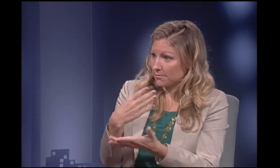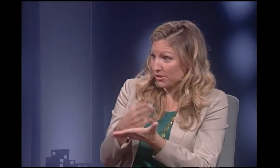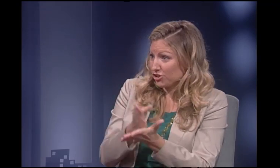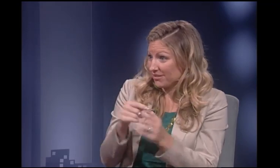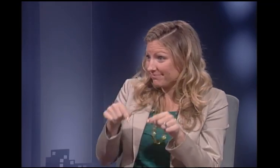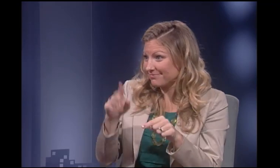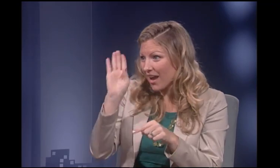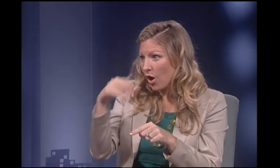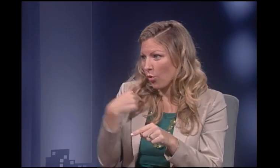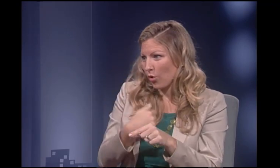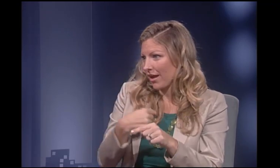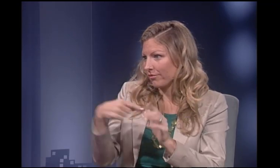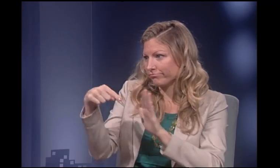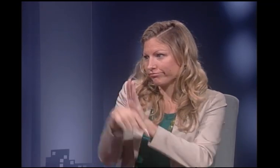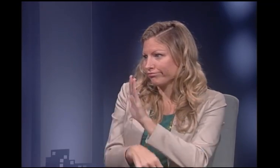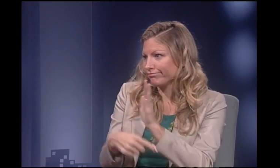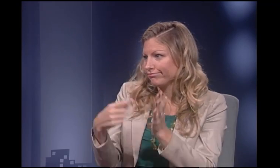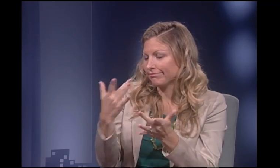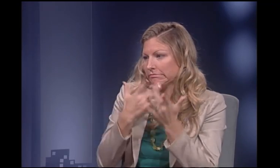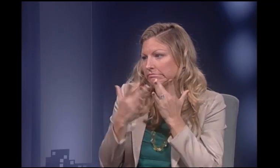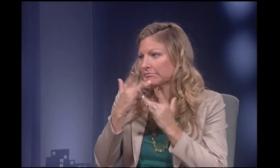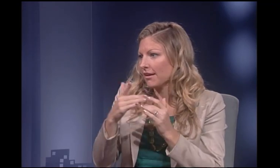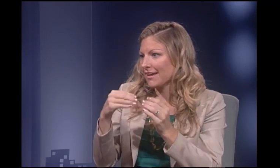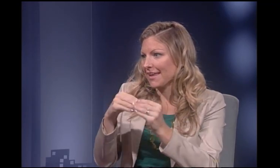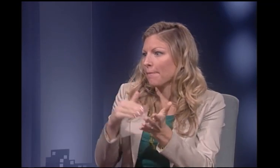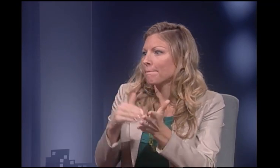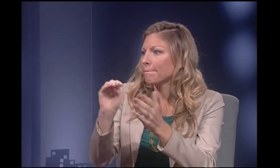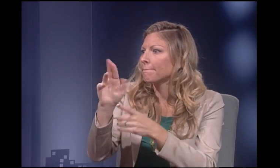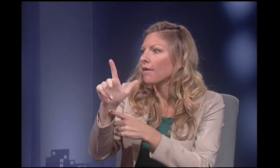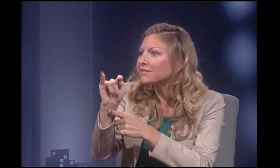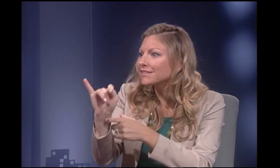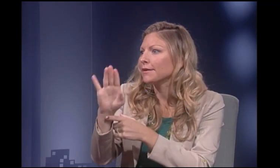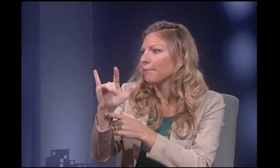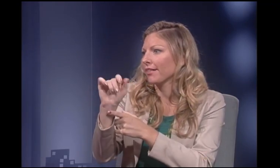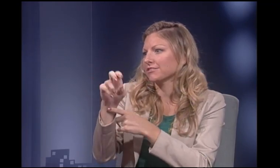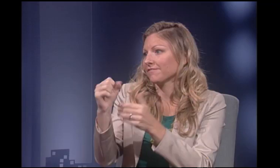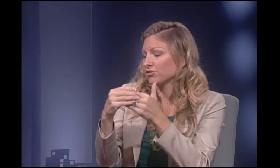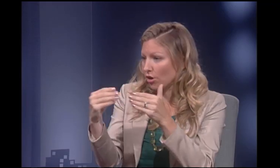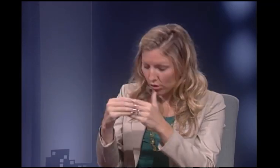about the Texas budget, I know we are on a huge short fall,